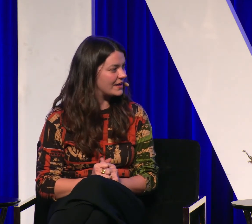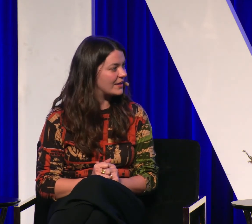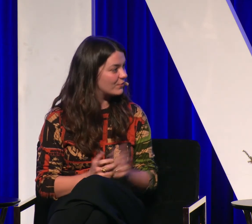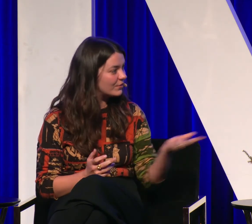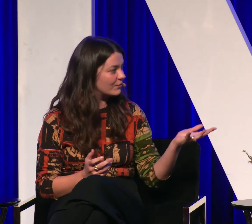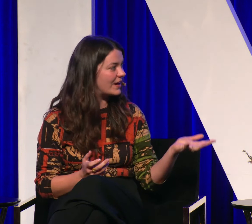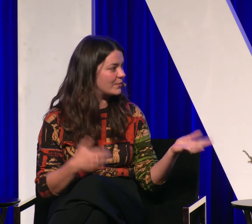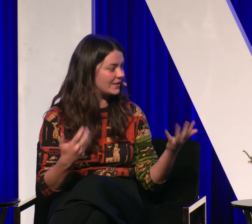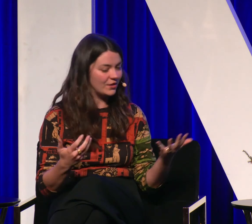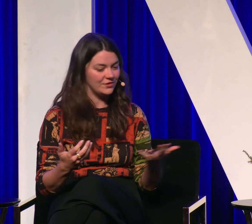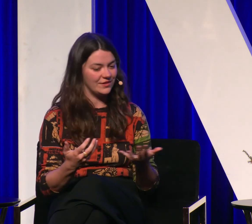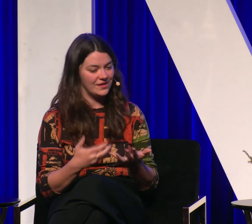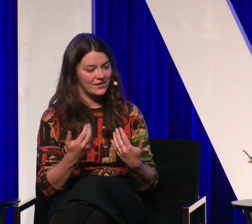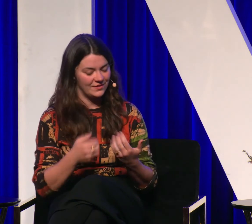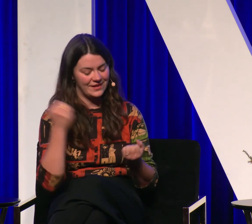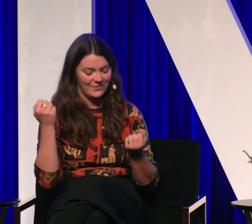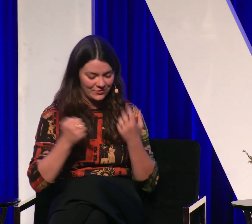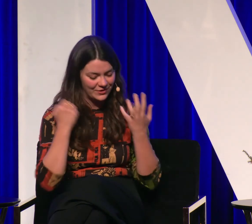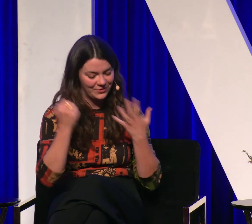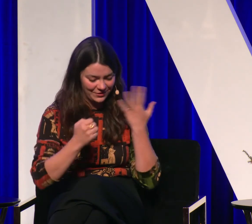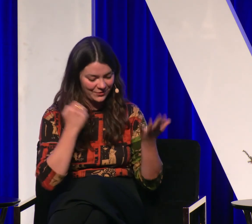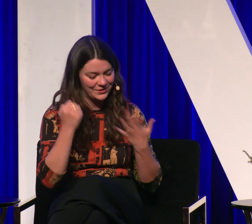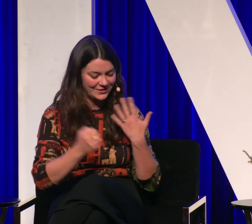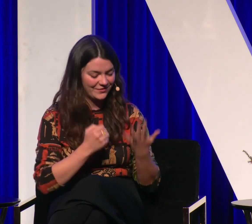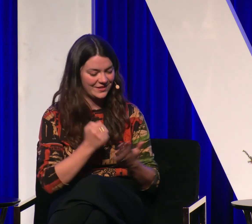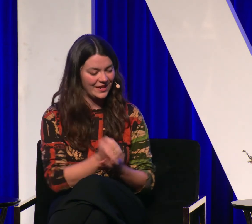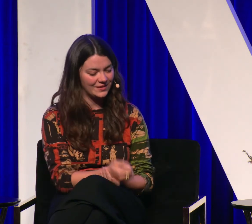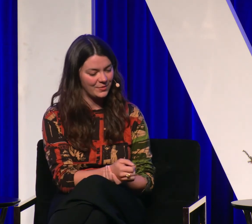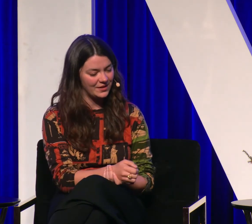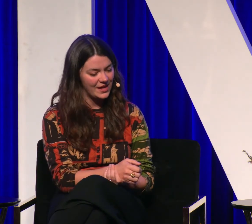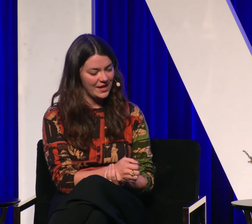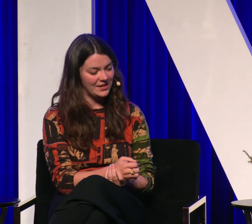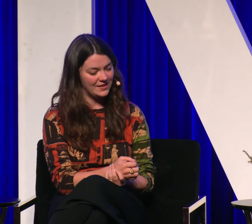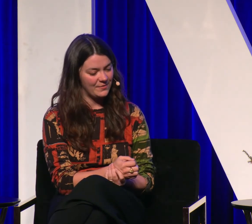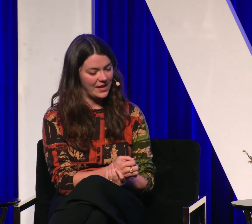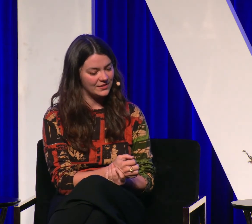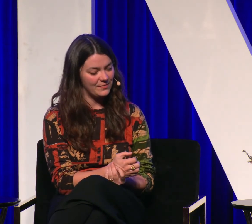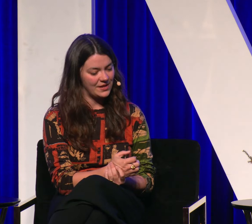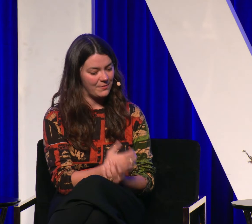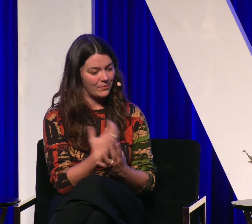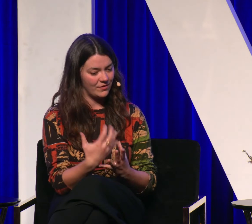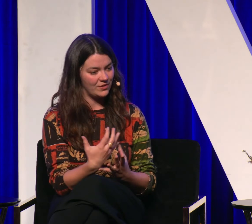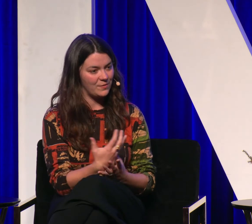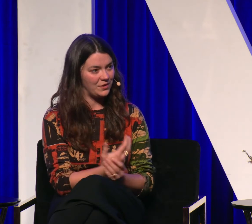I thought that writing was a solitary thing that you like struggled and threw yourself at the desk, but it's actually being a member of a community